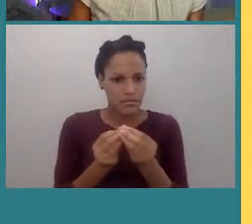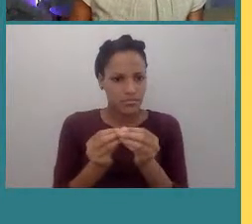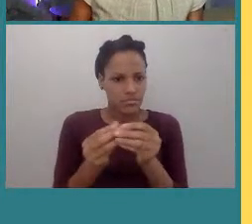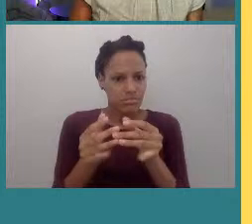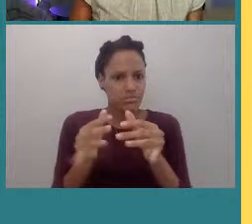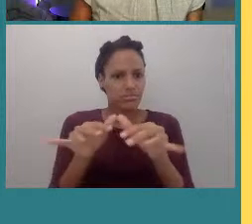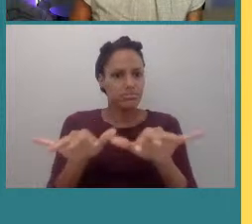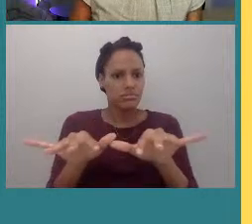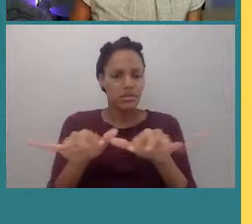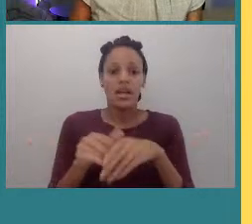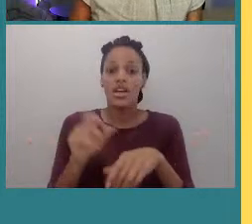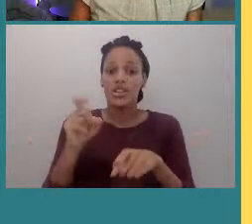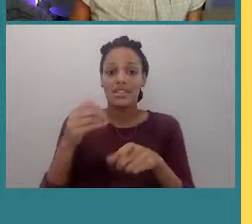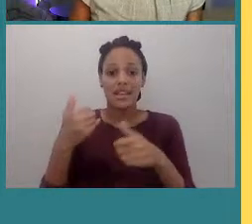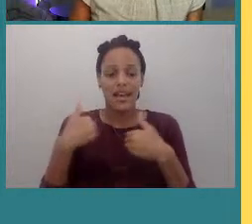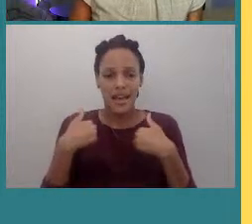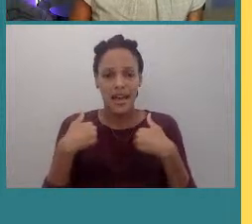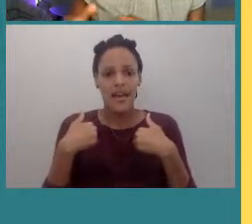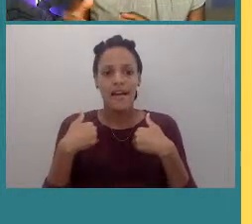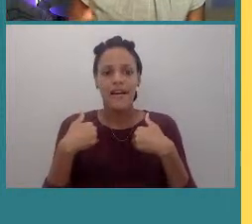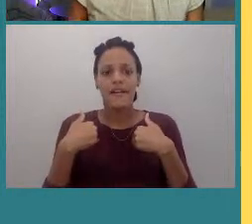what you are putting out there as a creative.